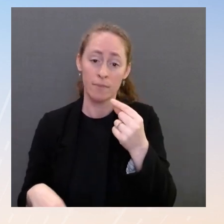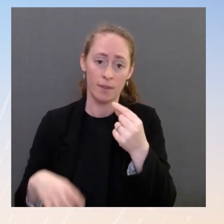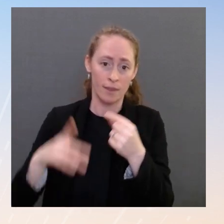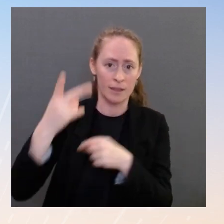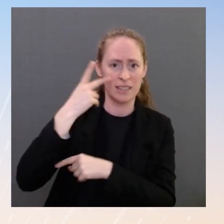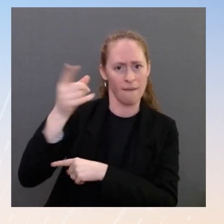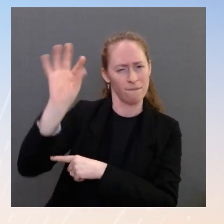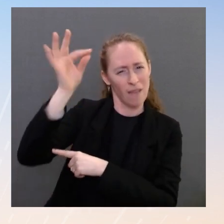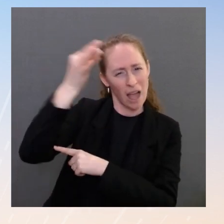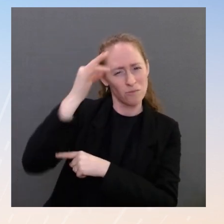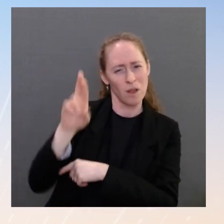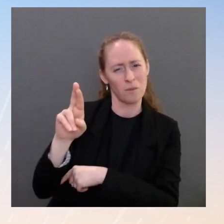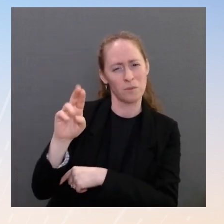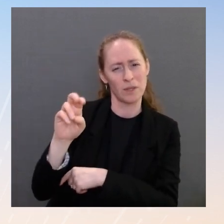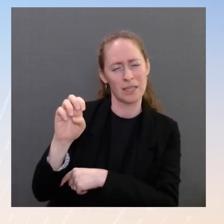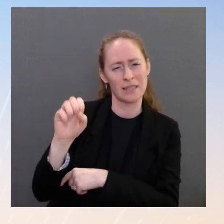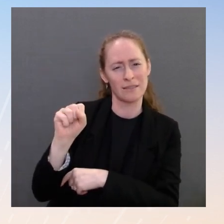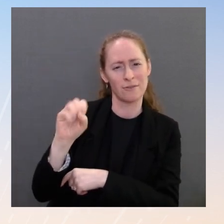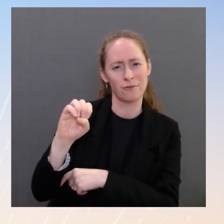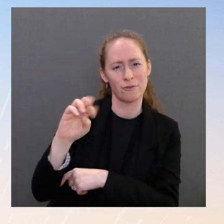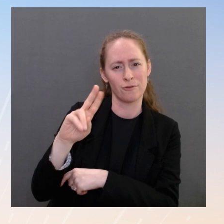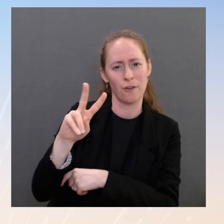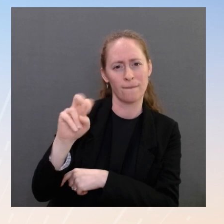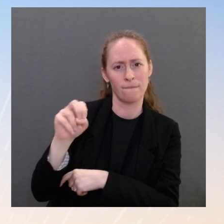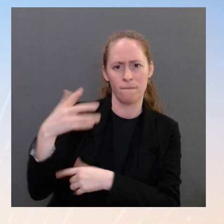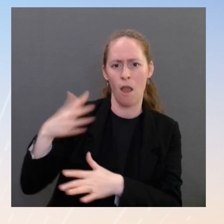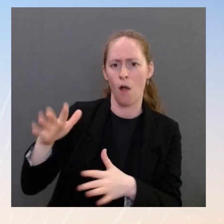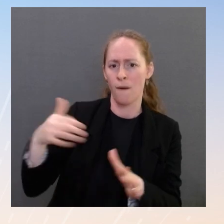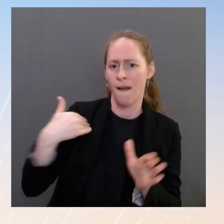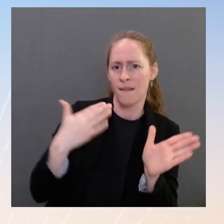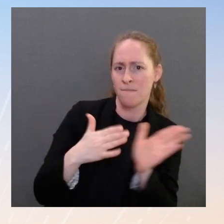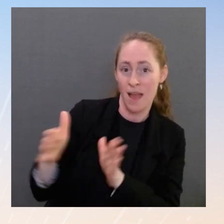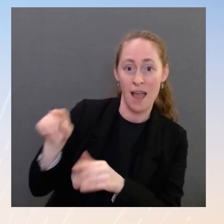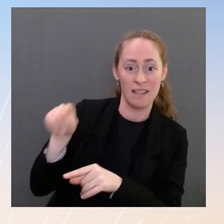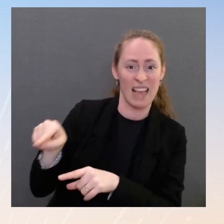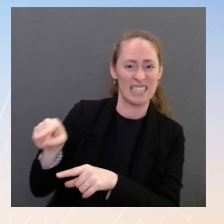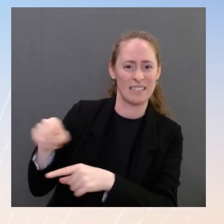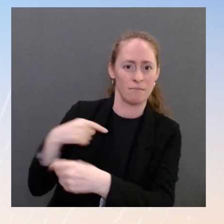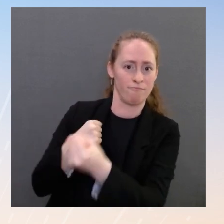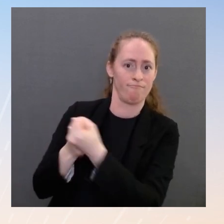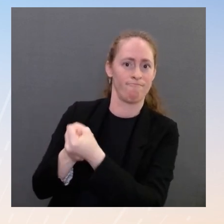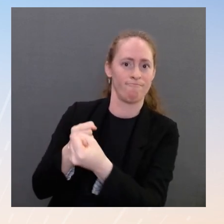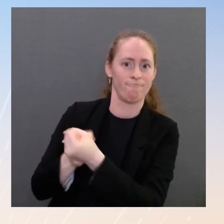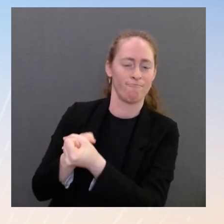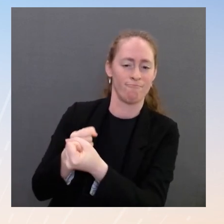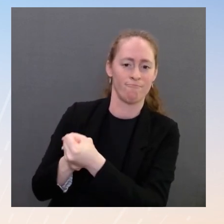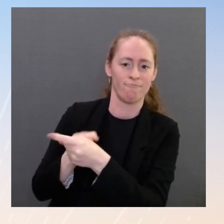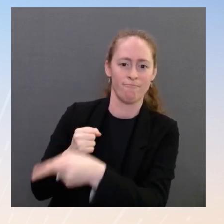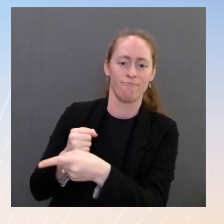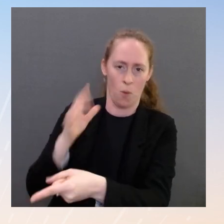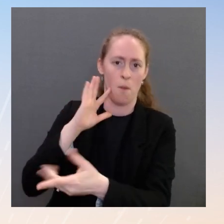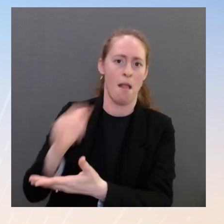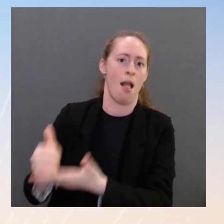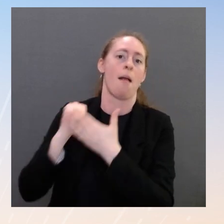We support that -- that effort or steps they intend to take. And obviously, they have purview over and they've predicted that inflation will come down